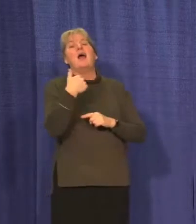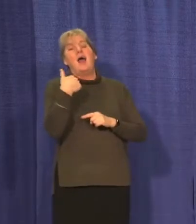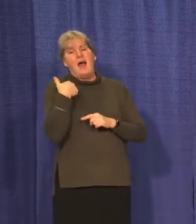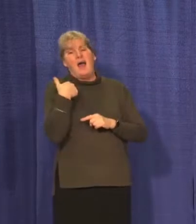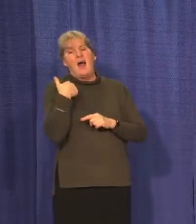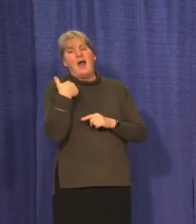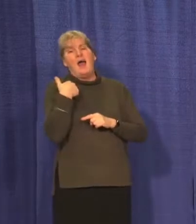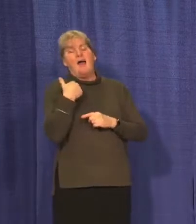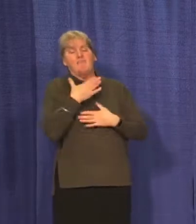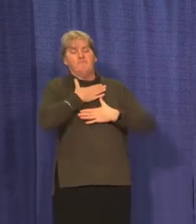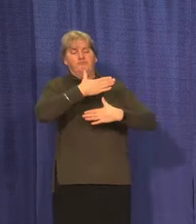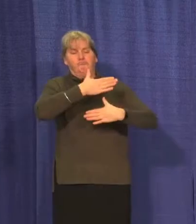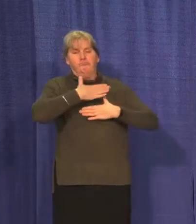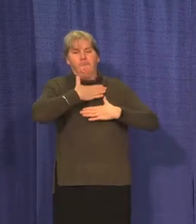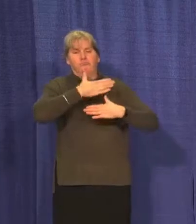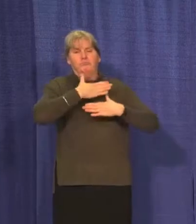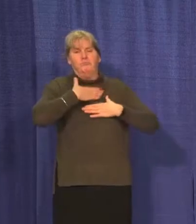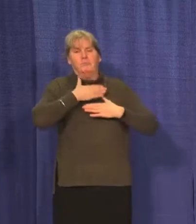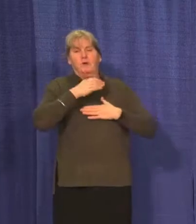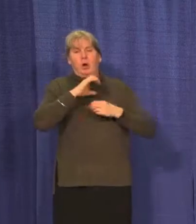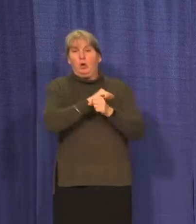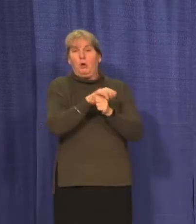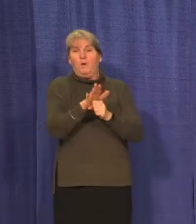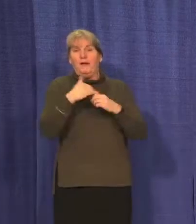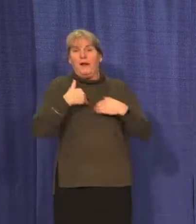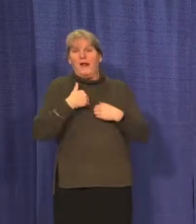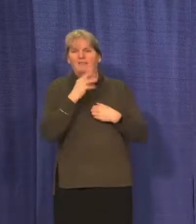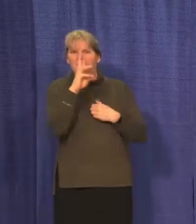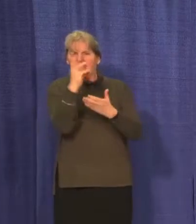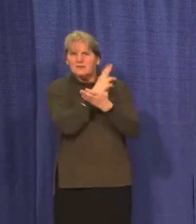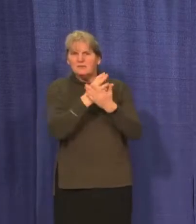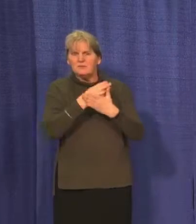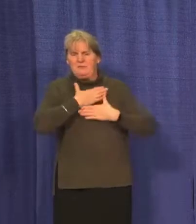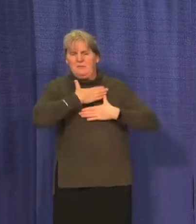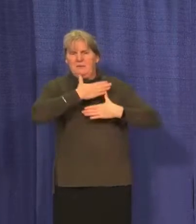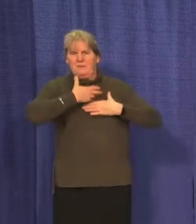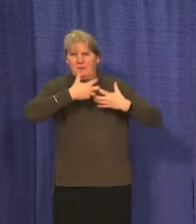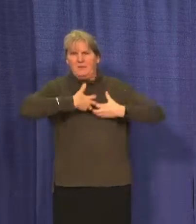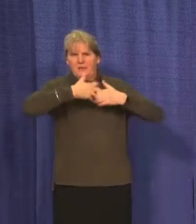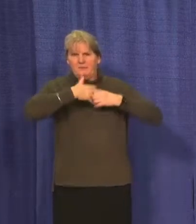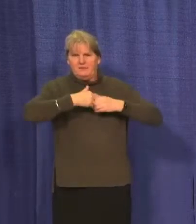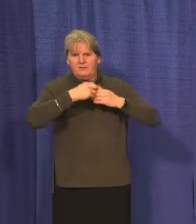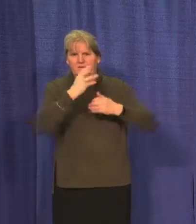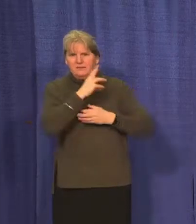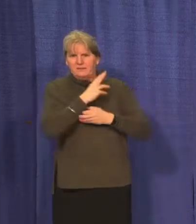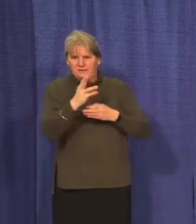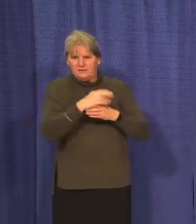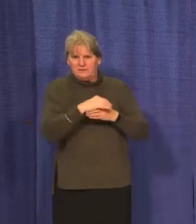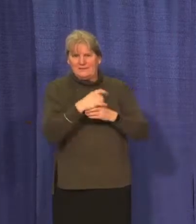ventilator for six weeks, fighting for his life. Just this past Sunday was that